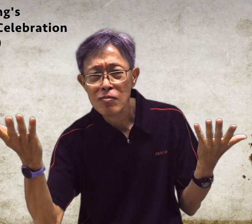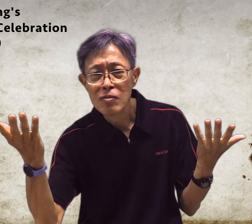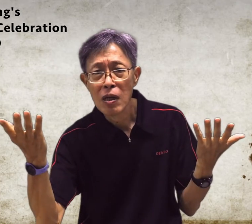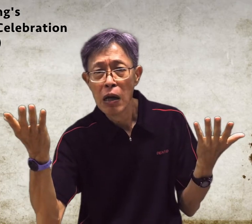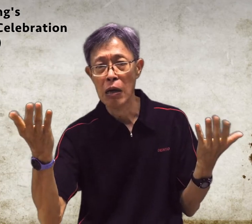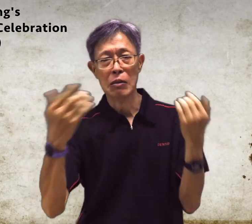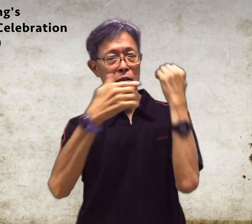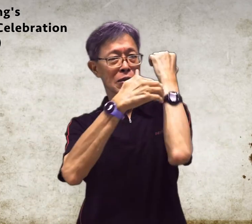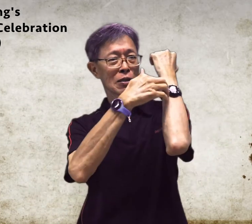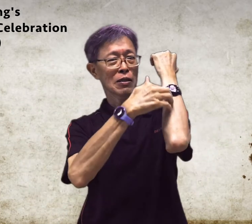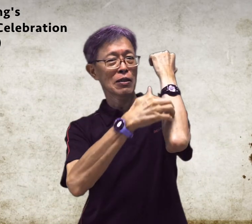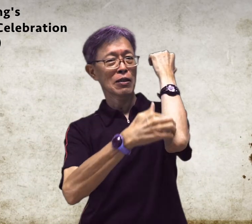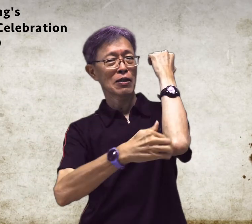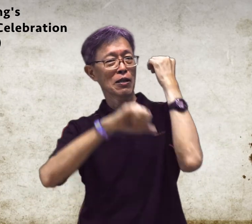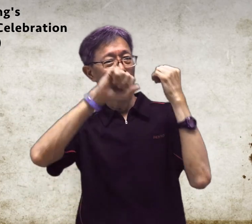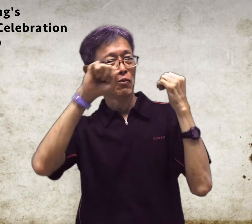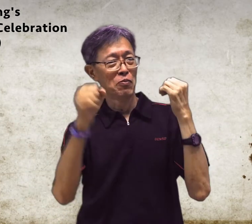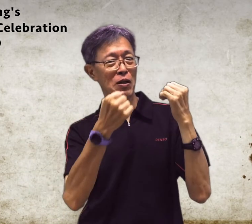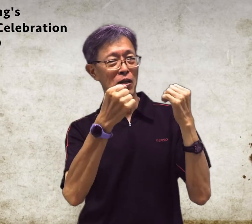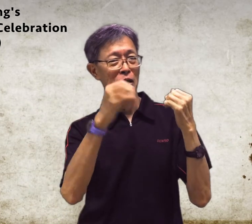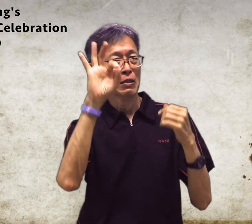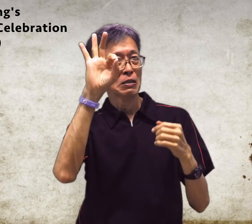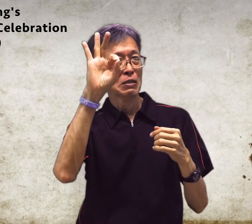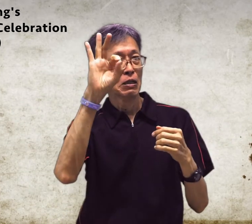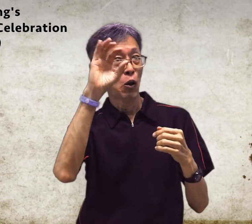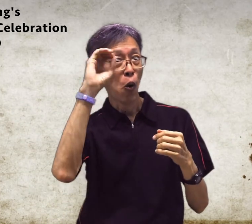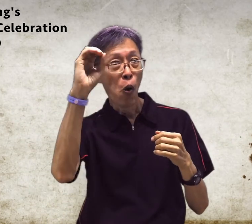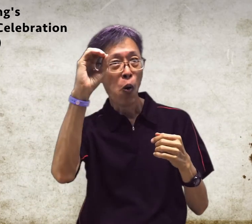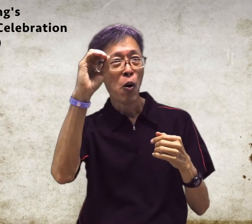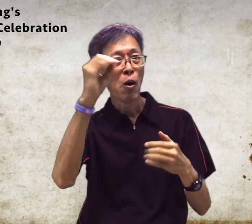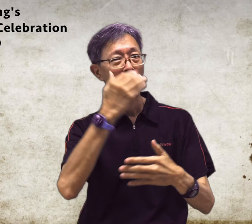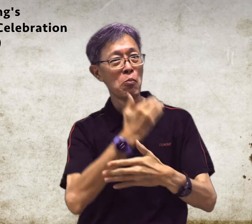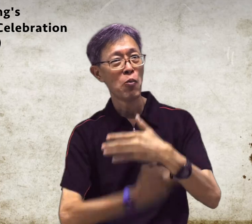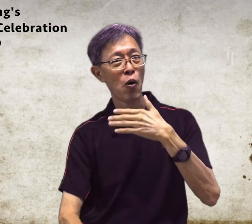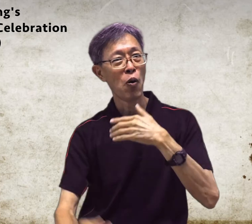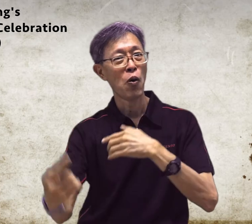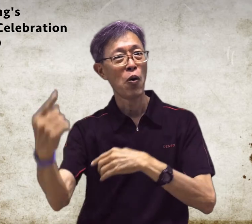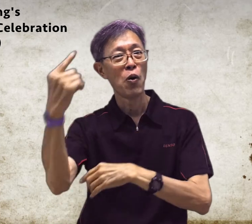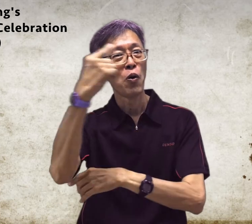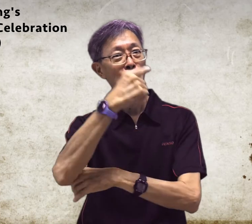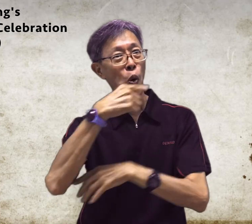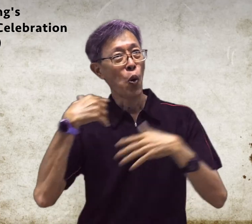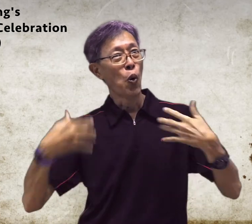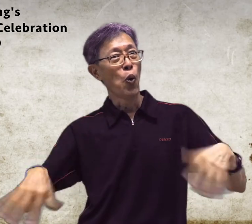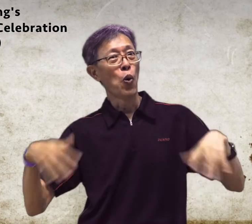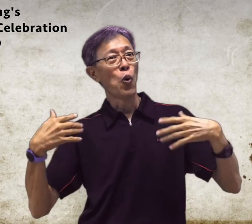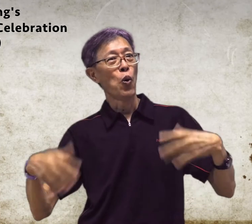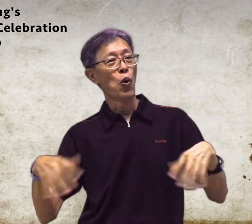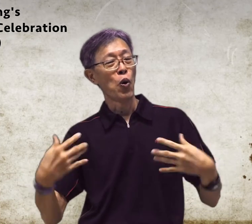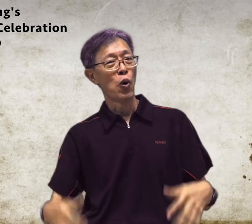It is Mr Peng Tsu Ying's 90th Birthday. Wow!